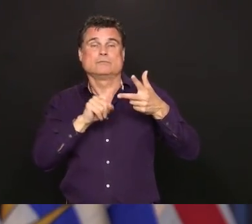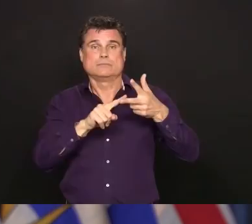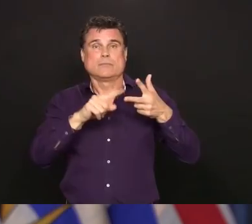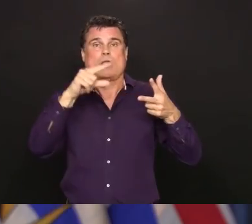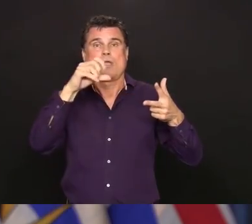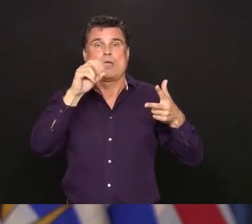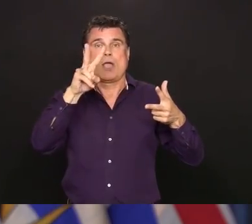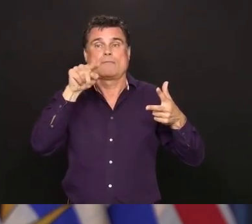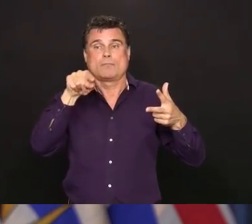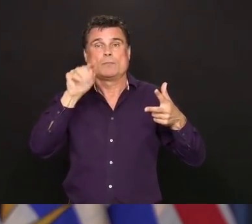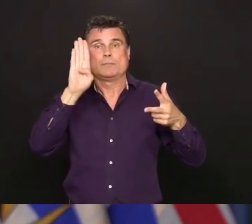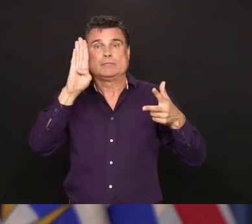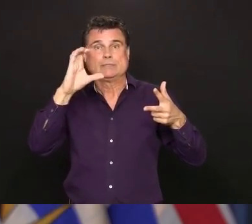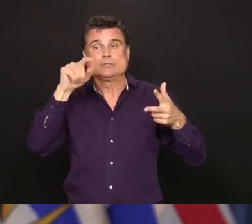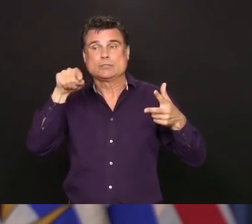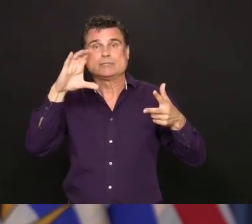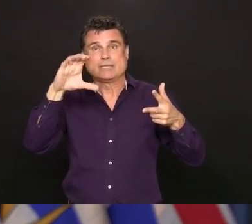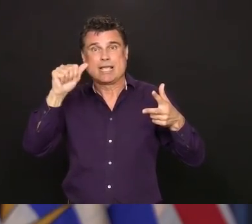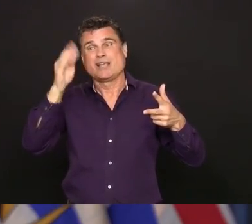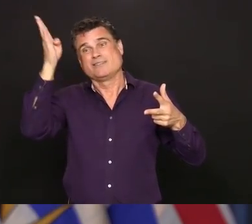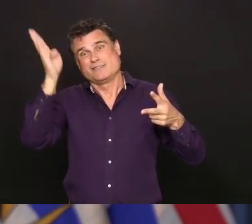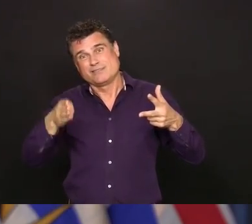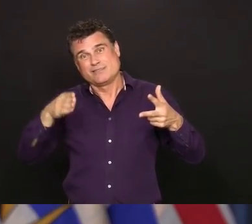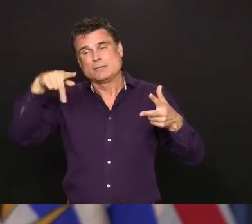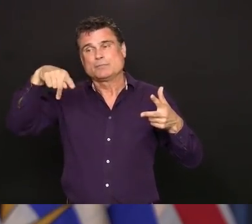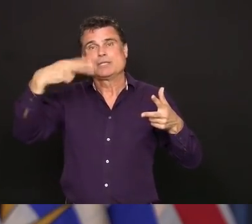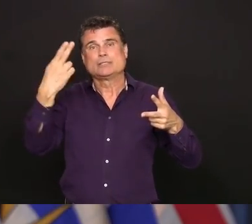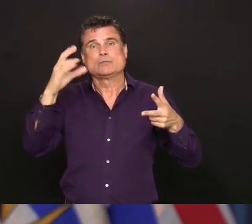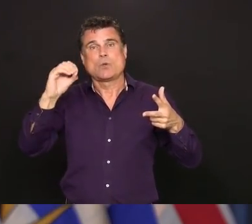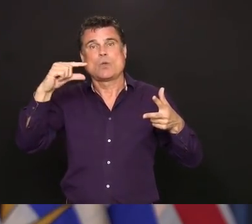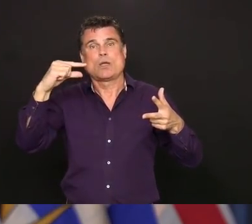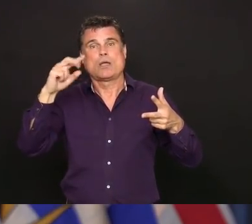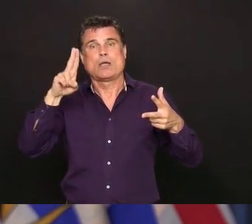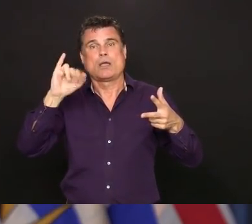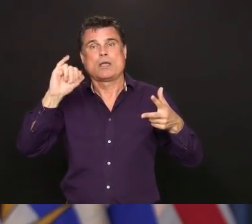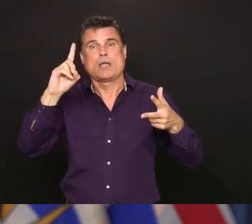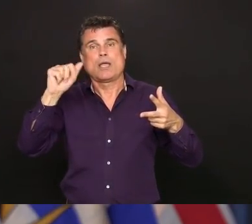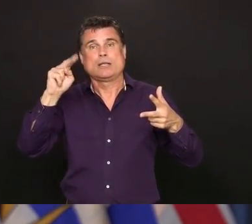for a full listing of the orders, visit provincial health officer orders, notices and guidance, visit: